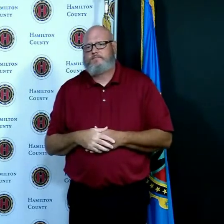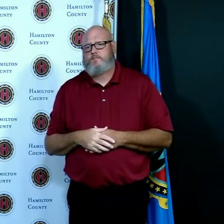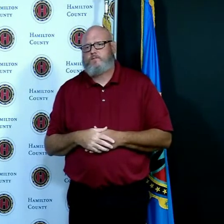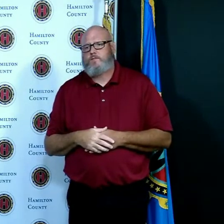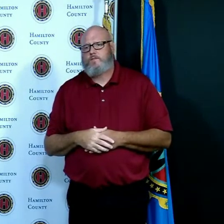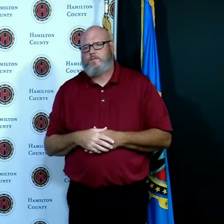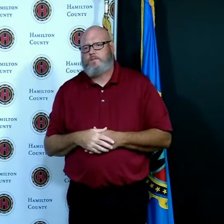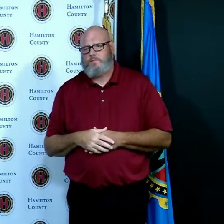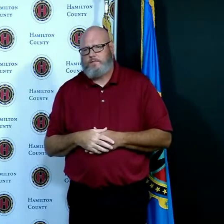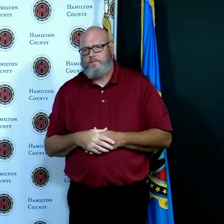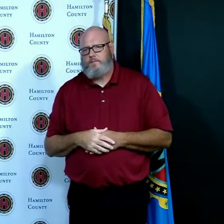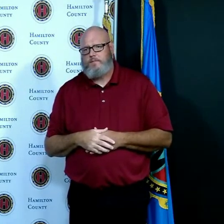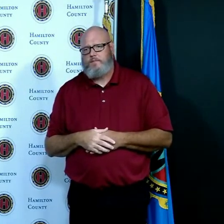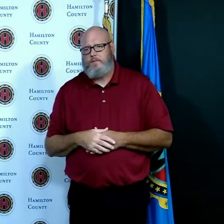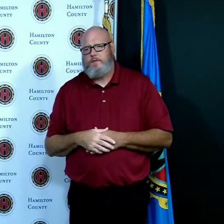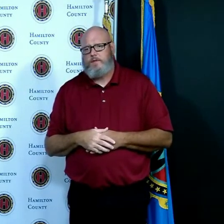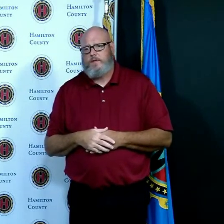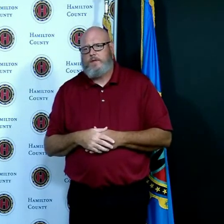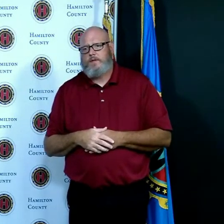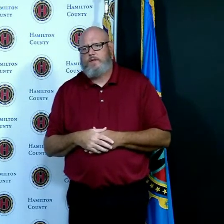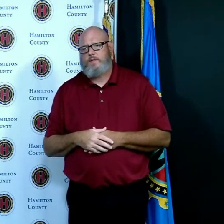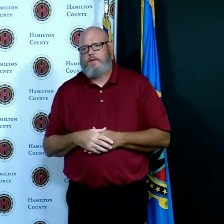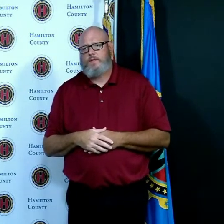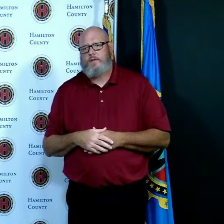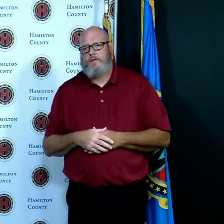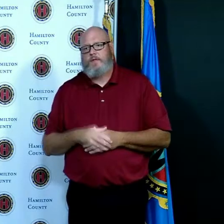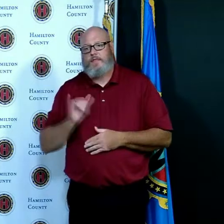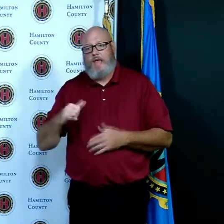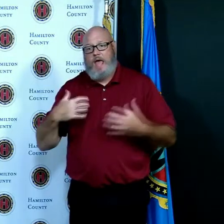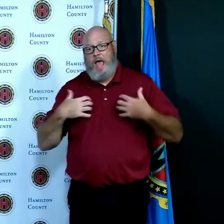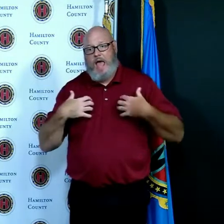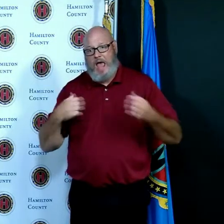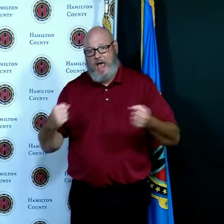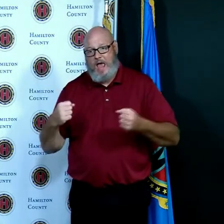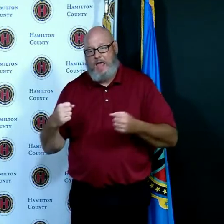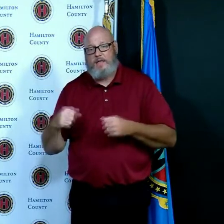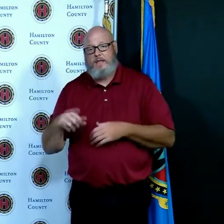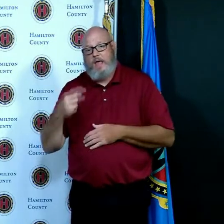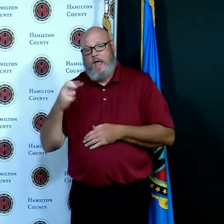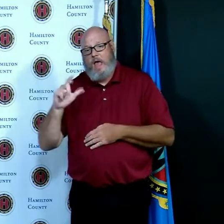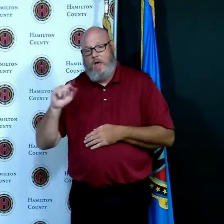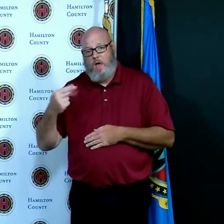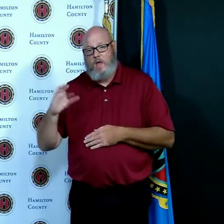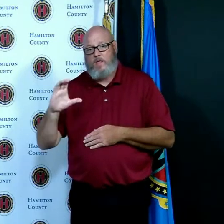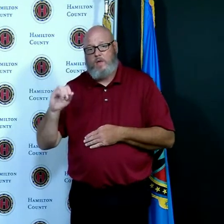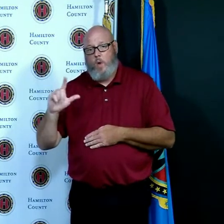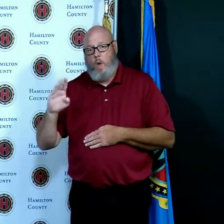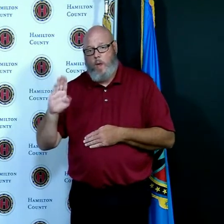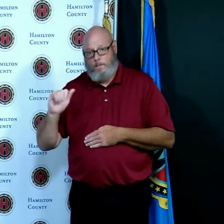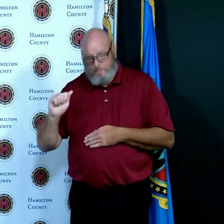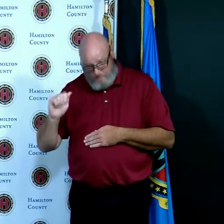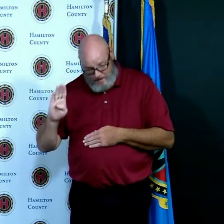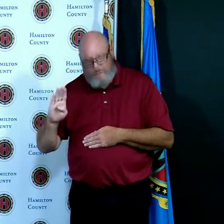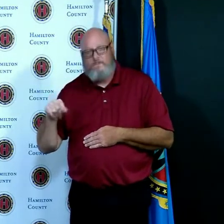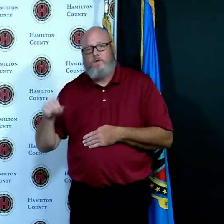you'll find frequently asked questions all the testing sites that are available and then again if you have a specific